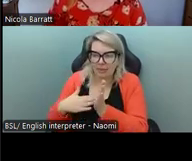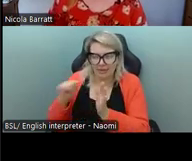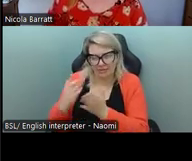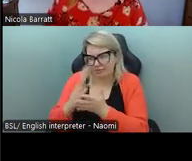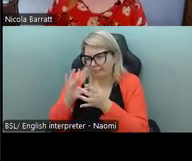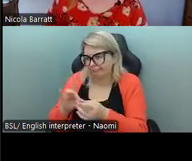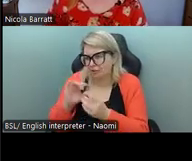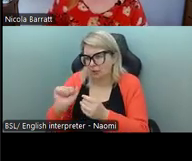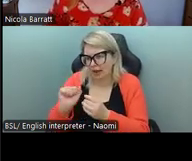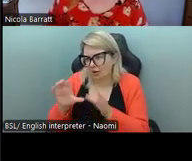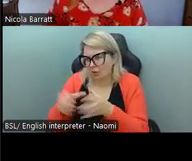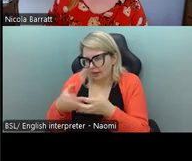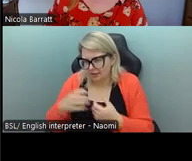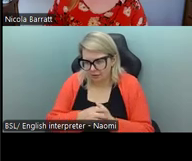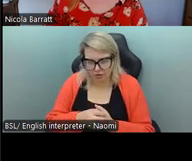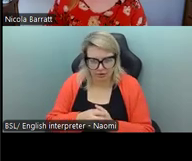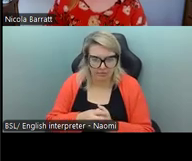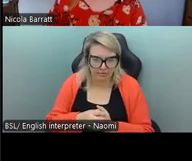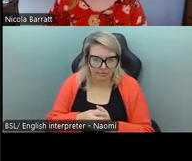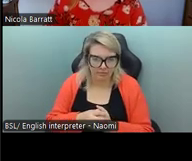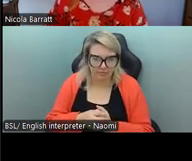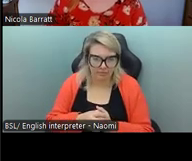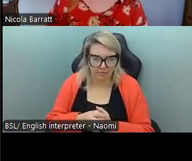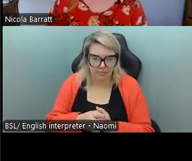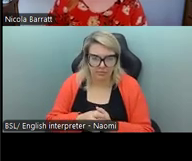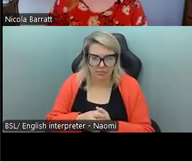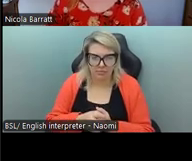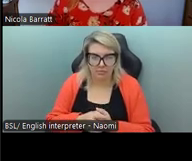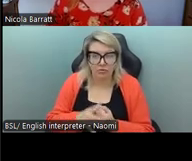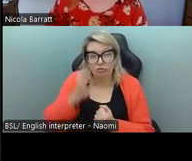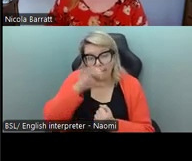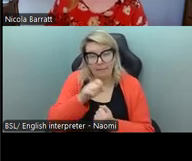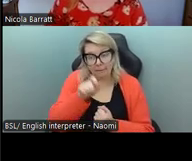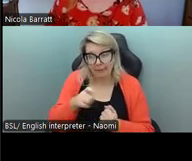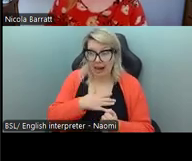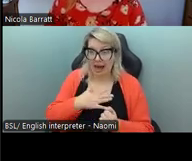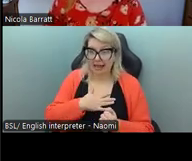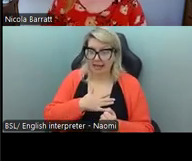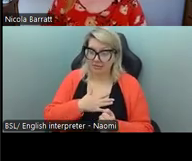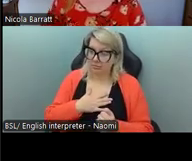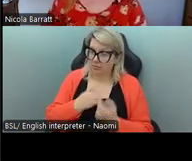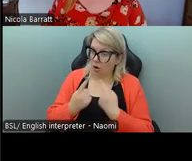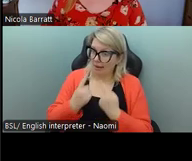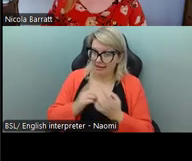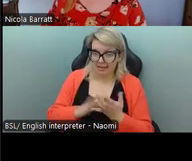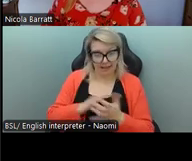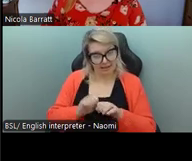Remember, people are pleased to receive comments because it means their post's going to perform better.